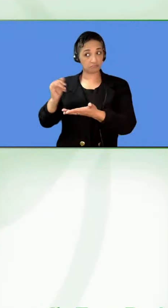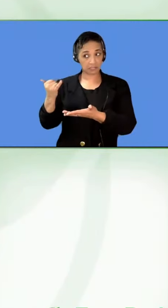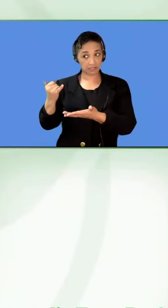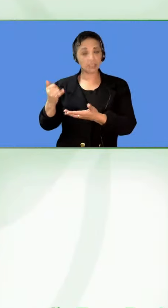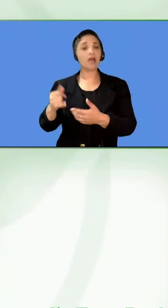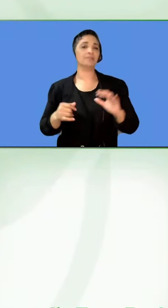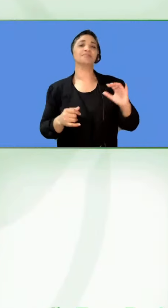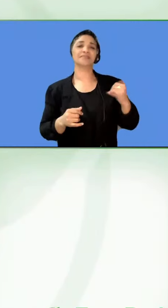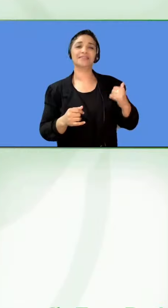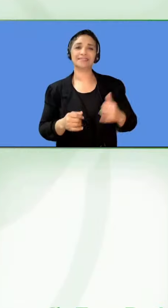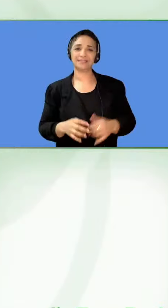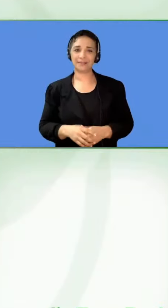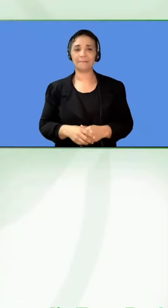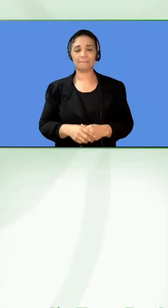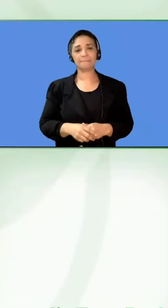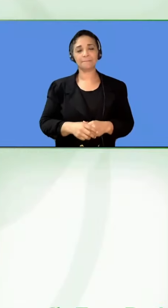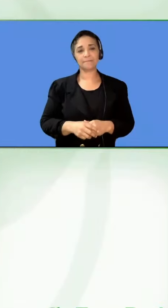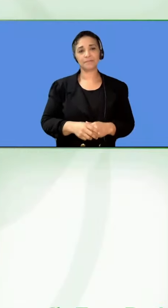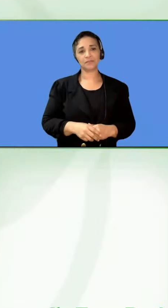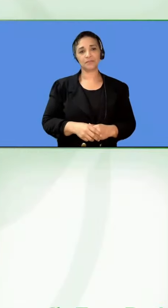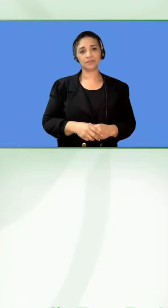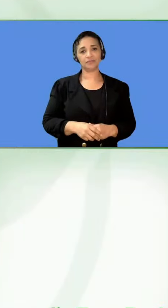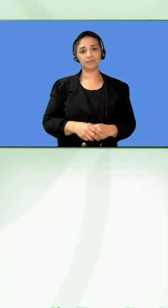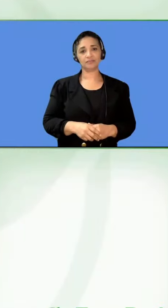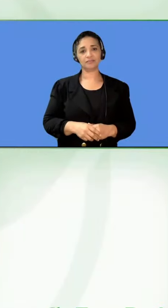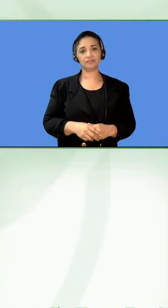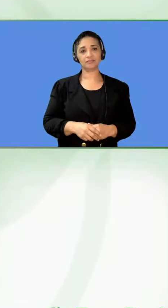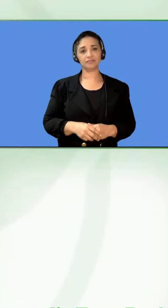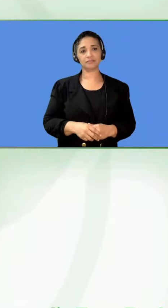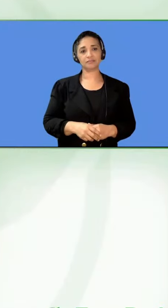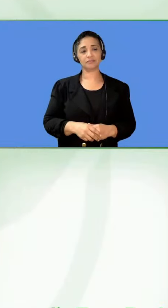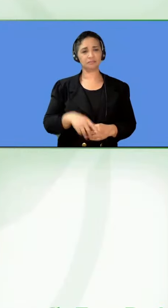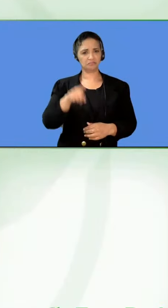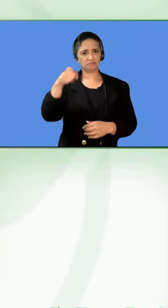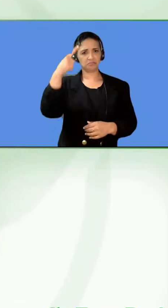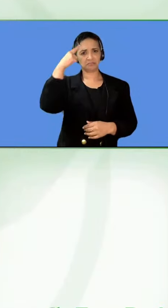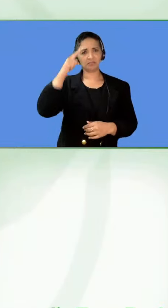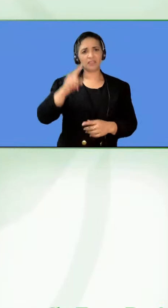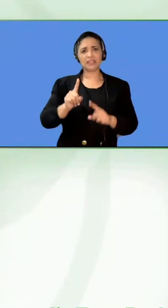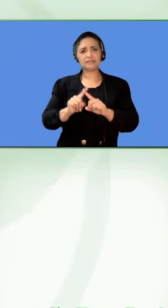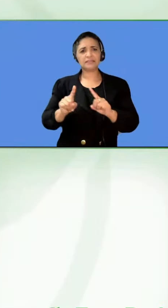Are there any apps that help you to cope with your daily life?